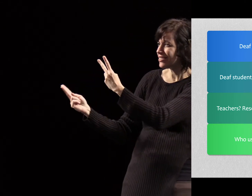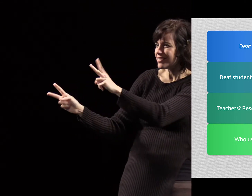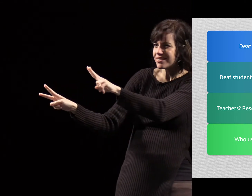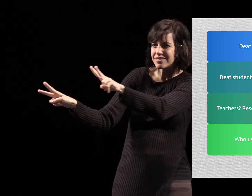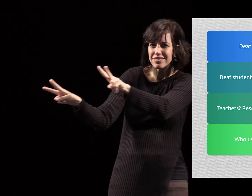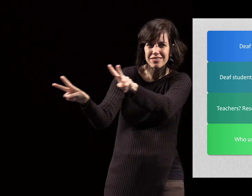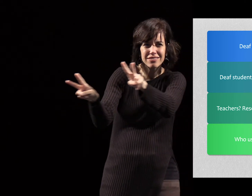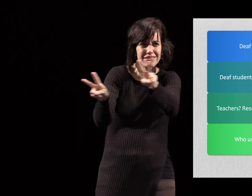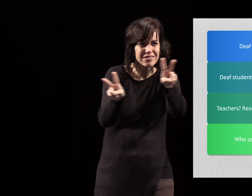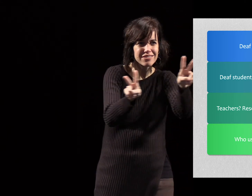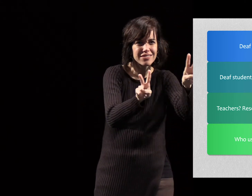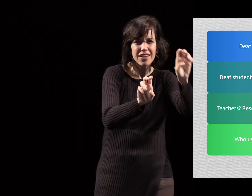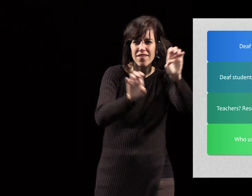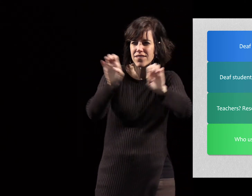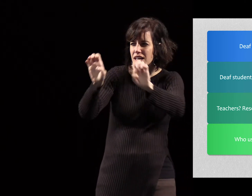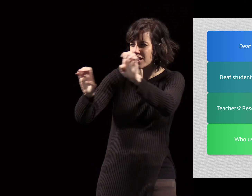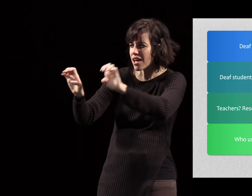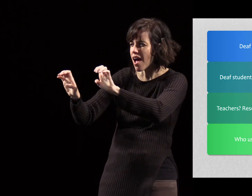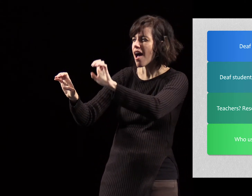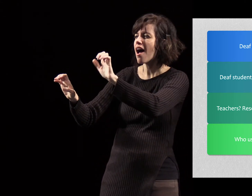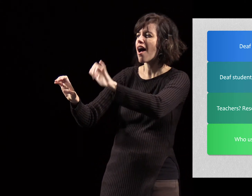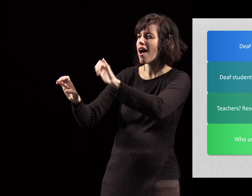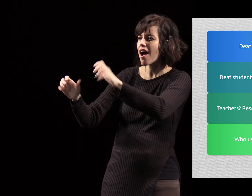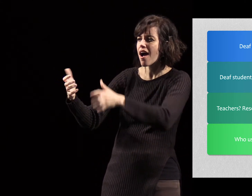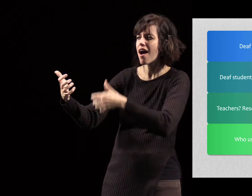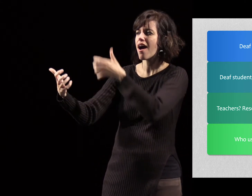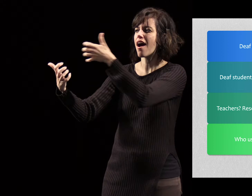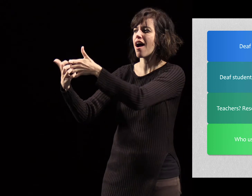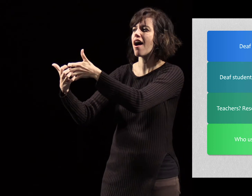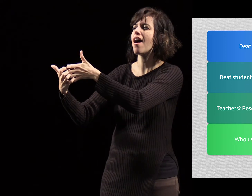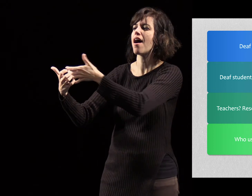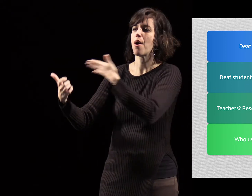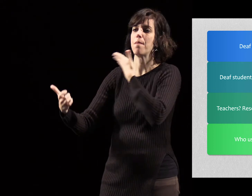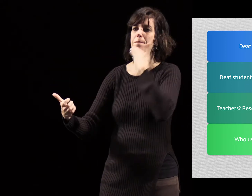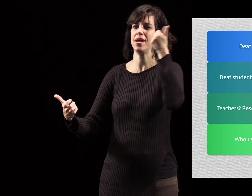It's the same thing with this anthology. I need to evaluate the group